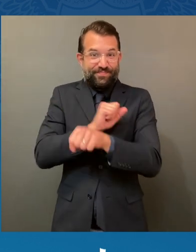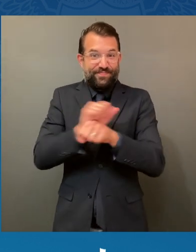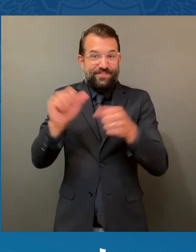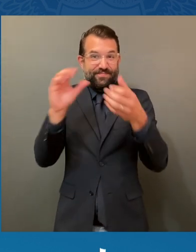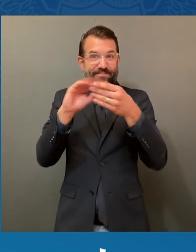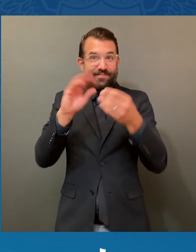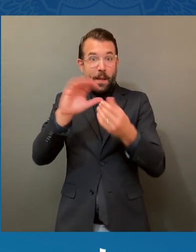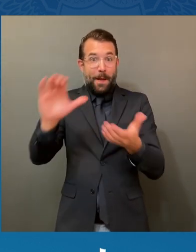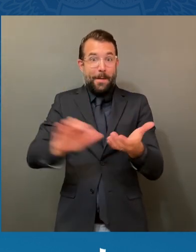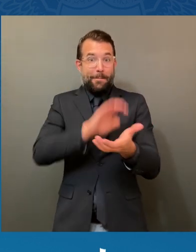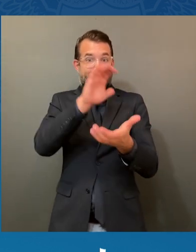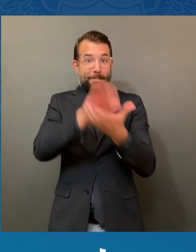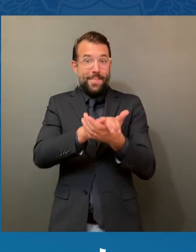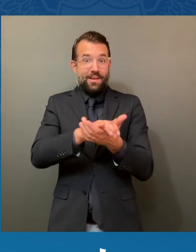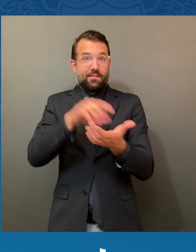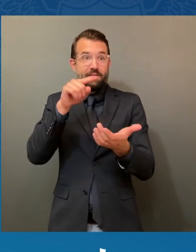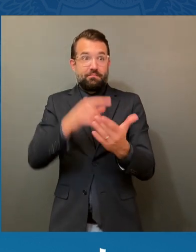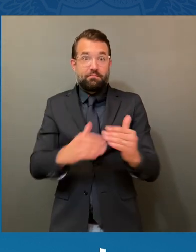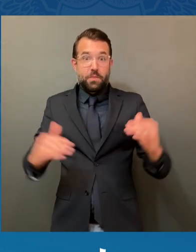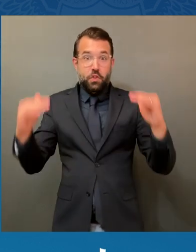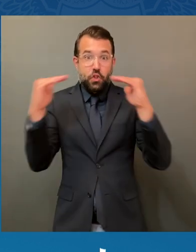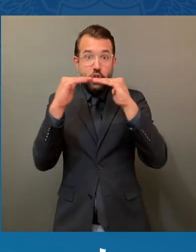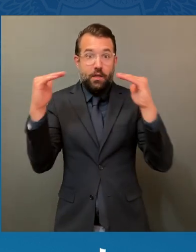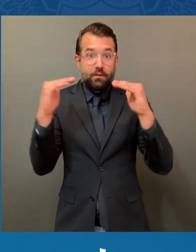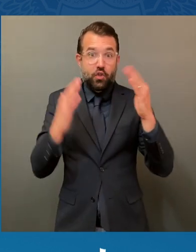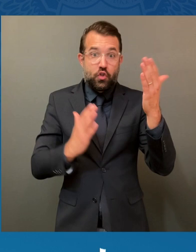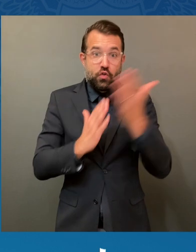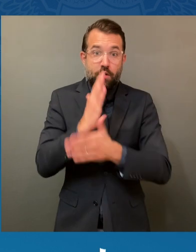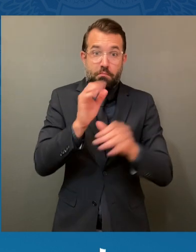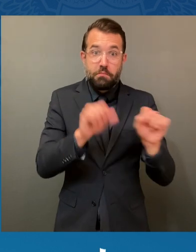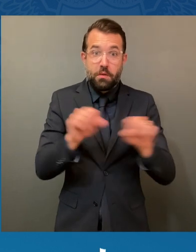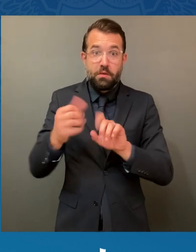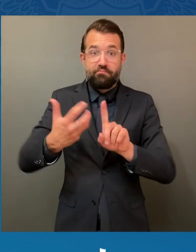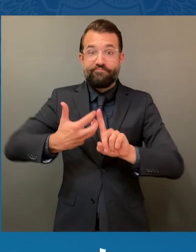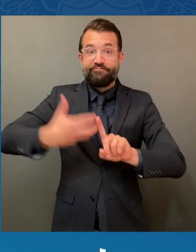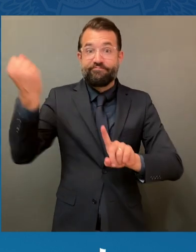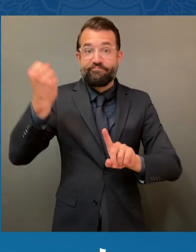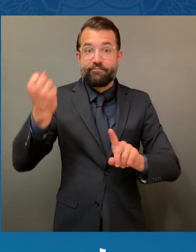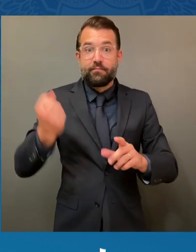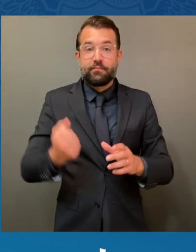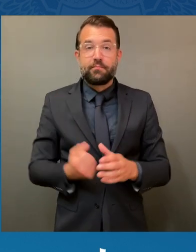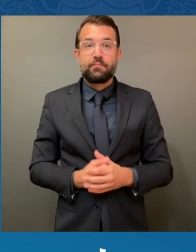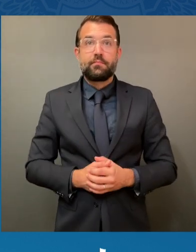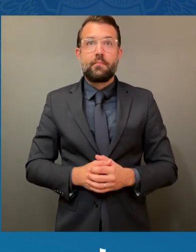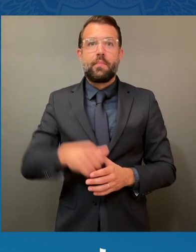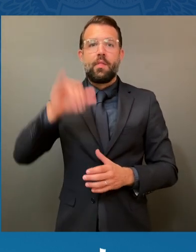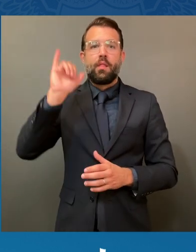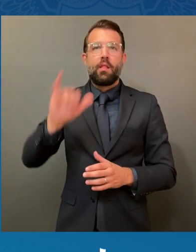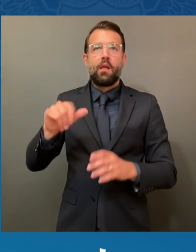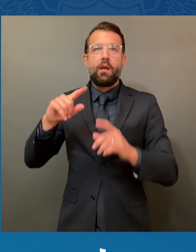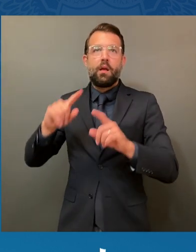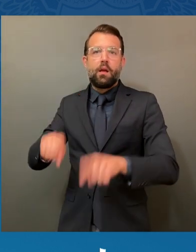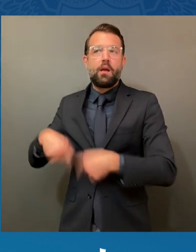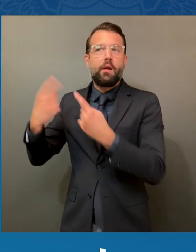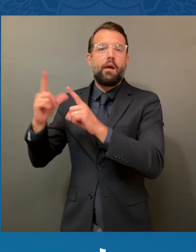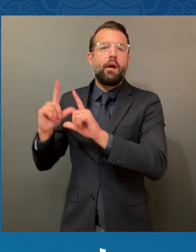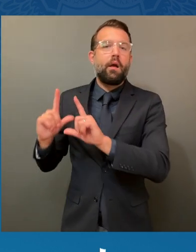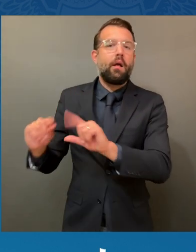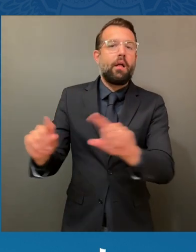Marriage equality. Says the quiet part out loud: the right to contraception is on the line.